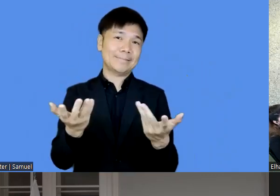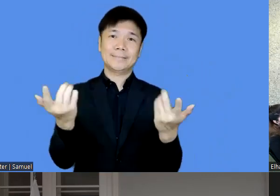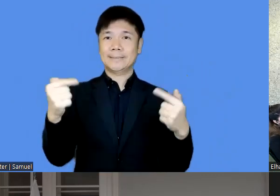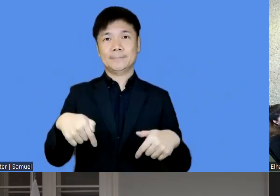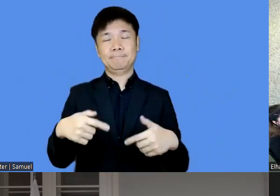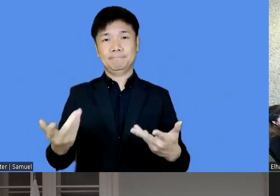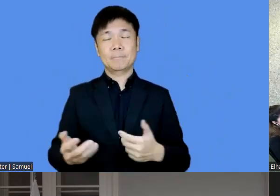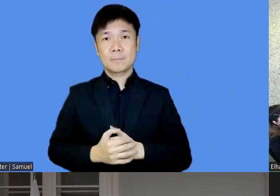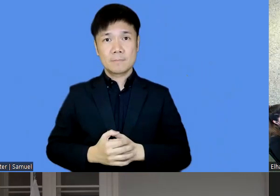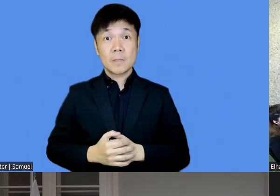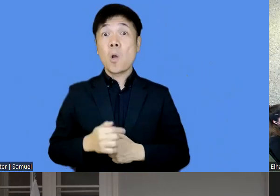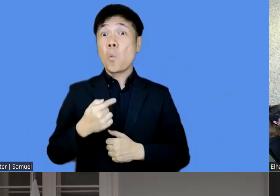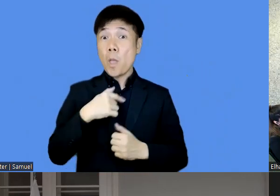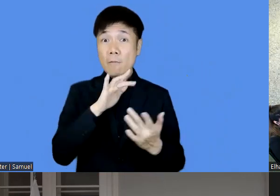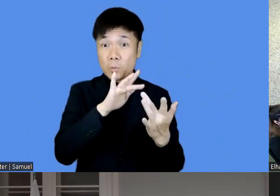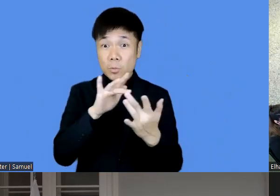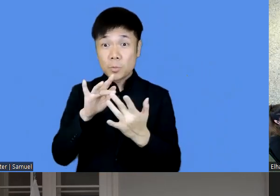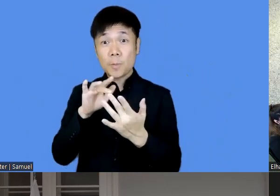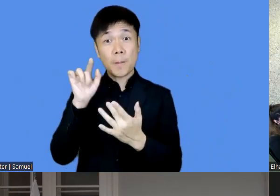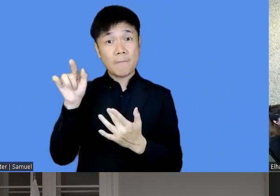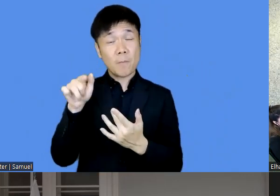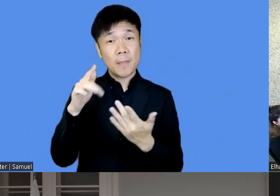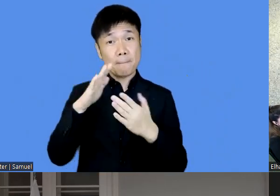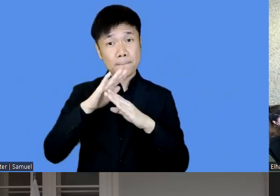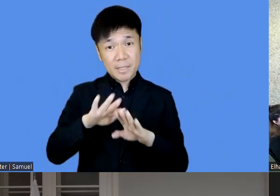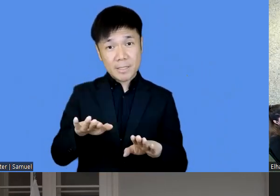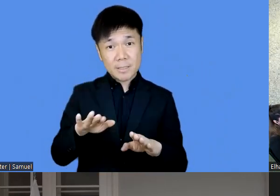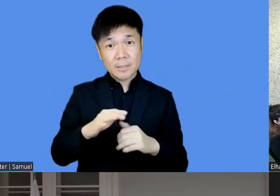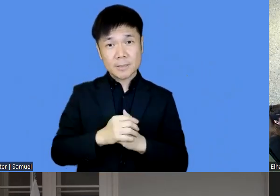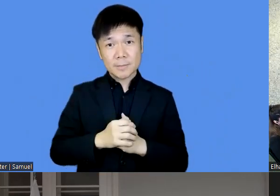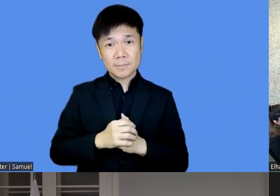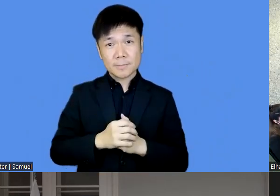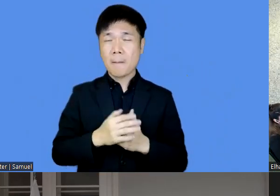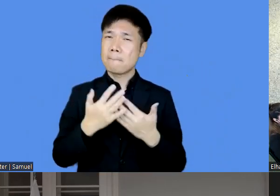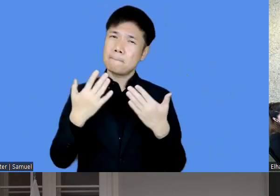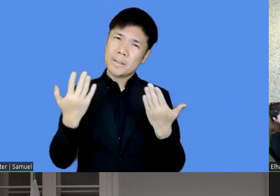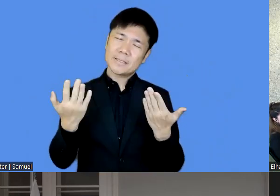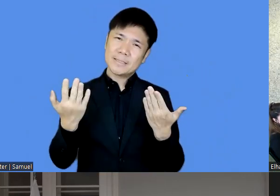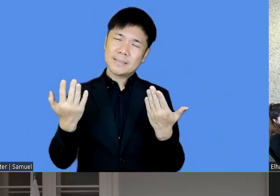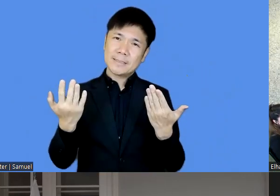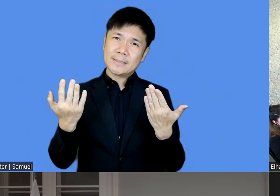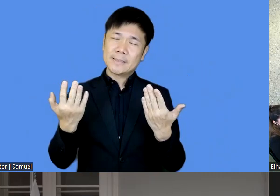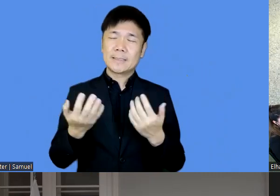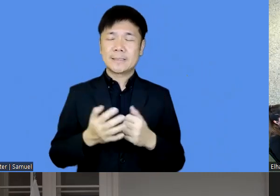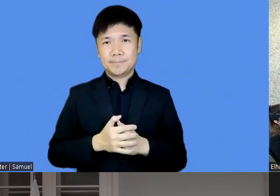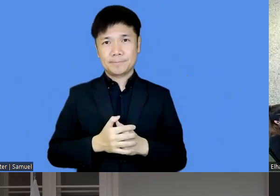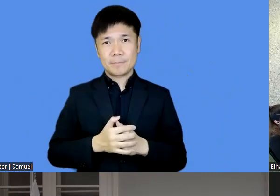as well to colleagues from the peace department, but unfortunately those were not available as well.